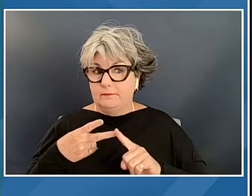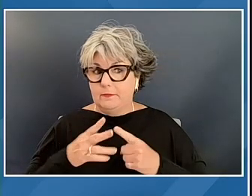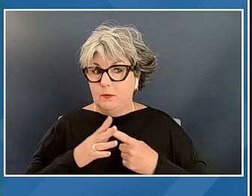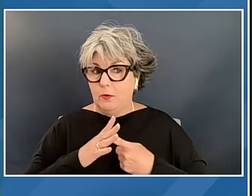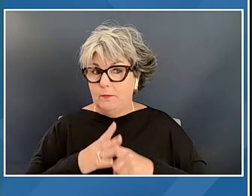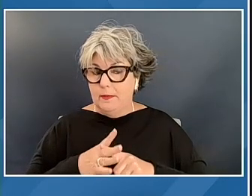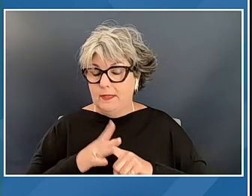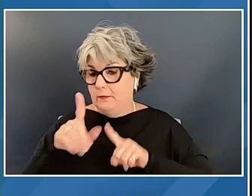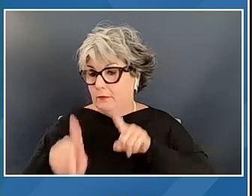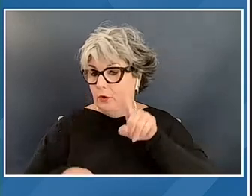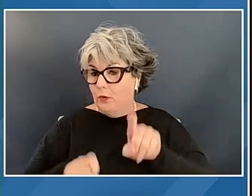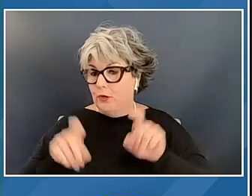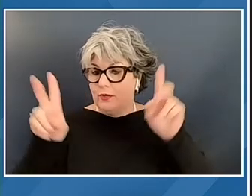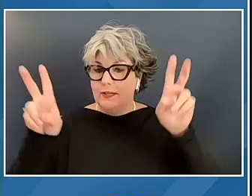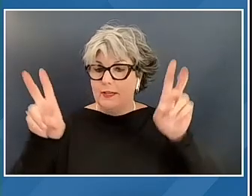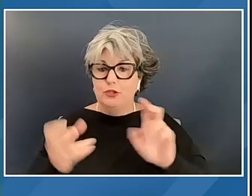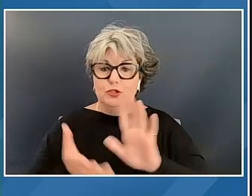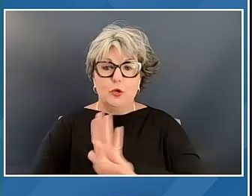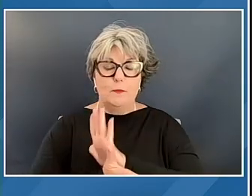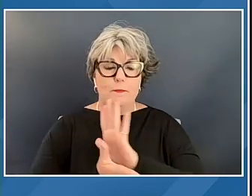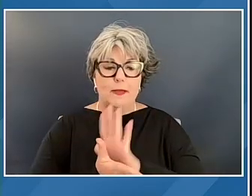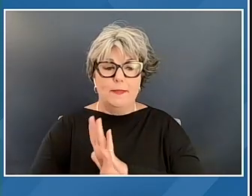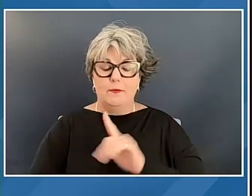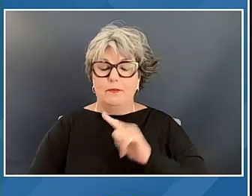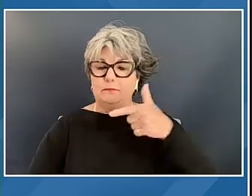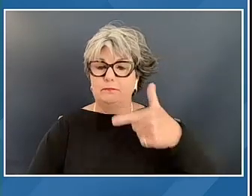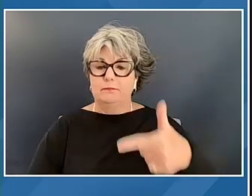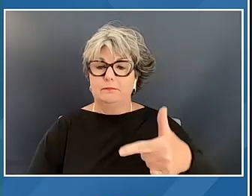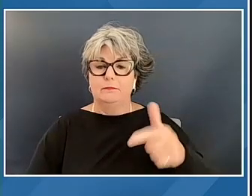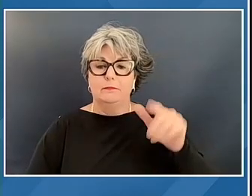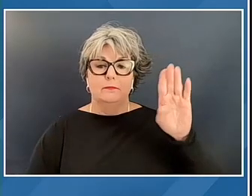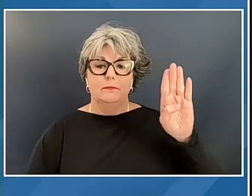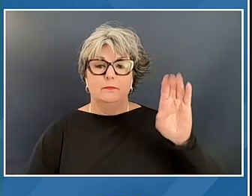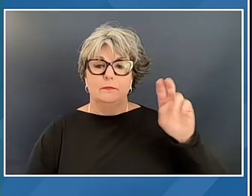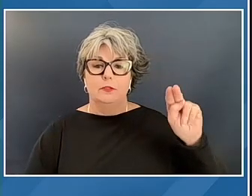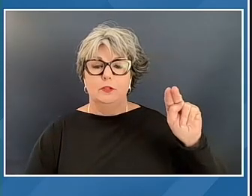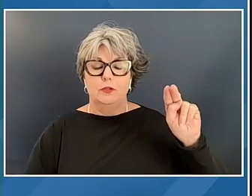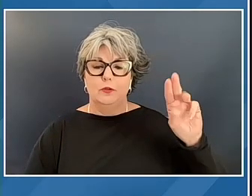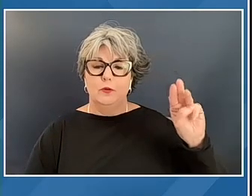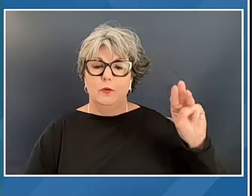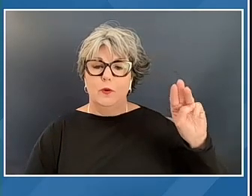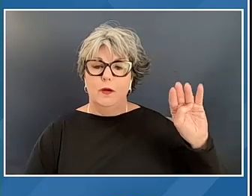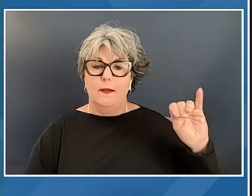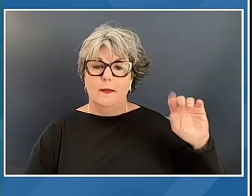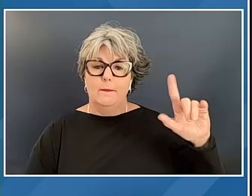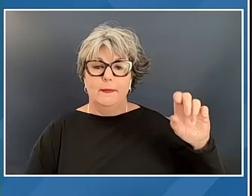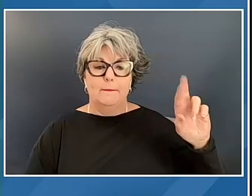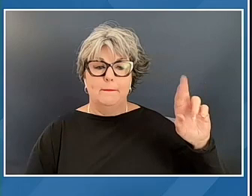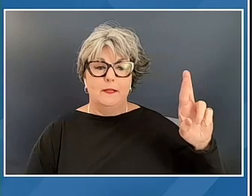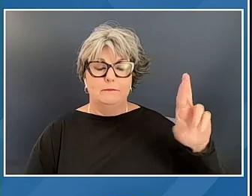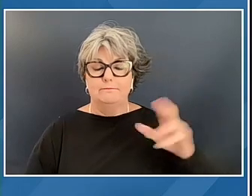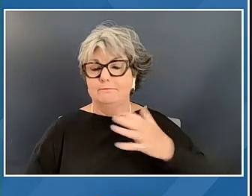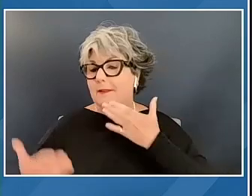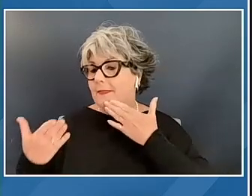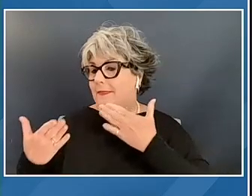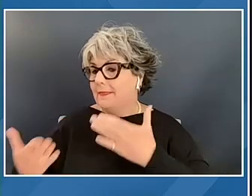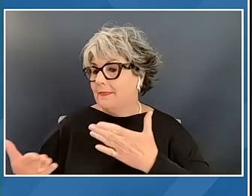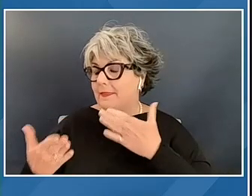issue paper and I want to turn it over to Ben Miller. Great. Thank you much- thank you so much, Cindy. Thank you all for a productive